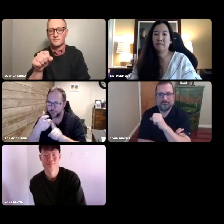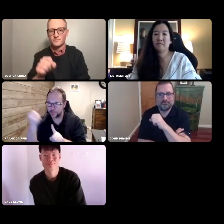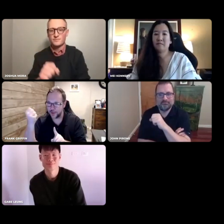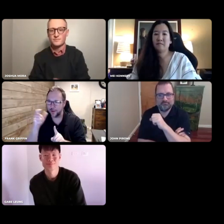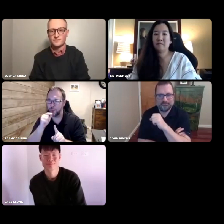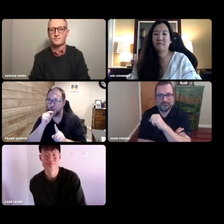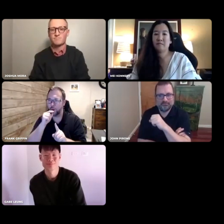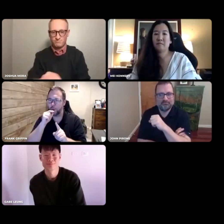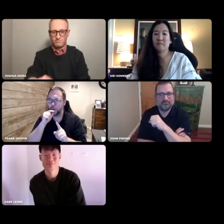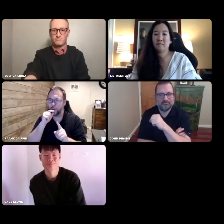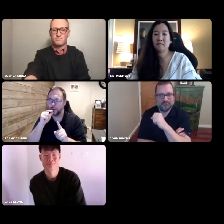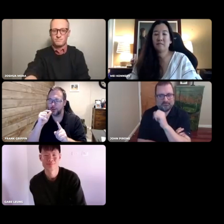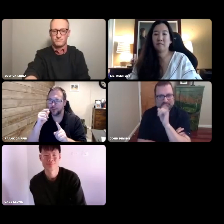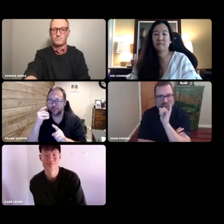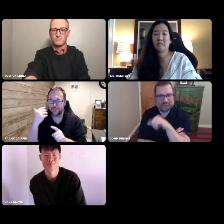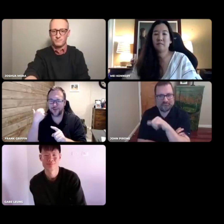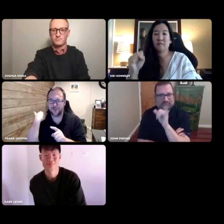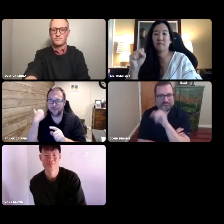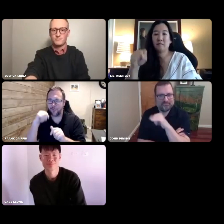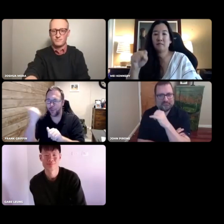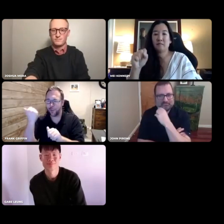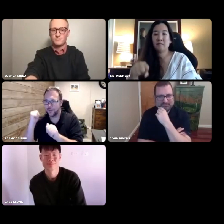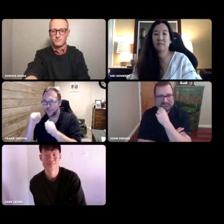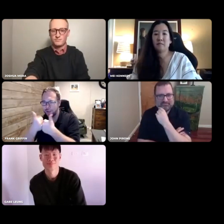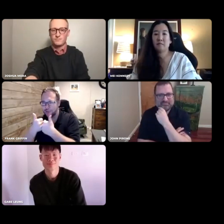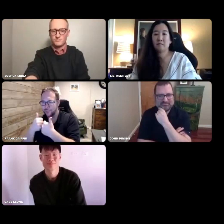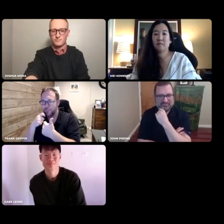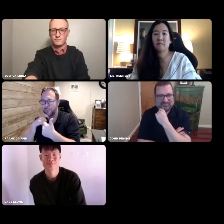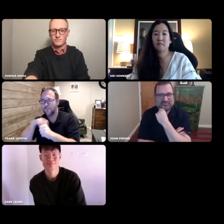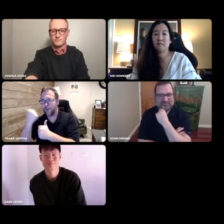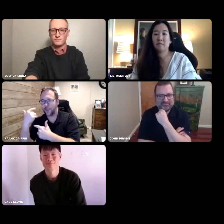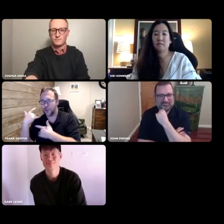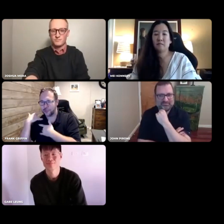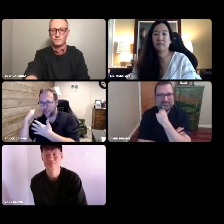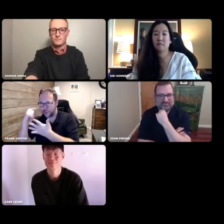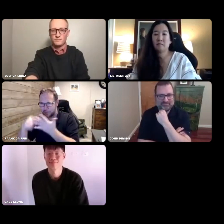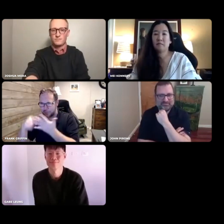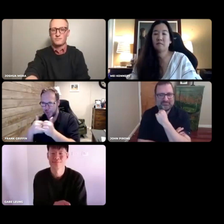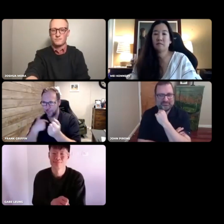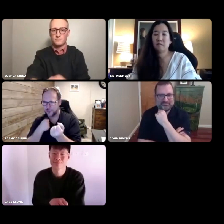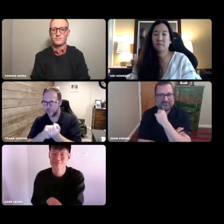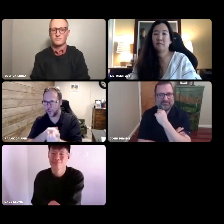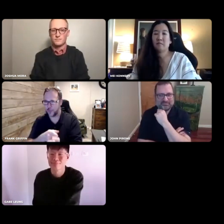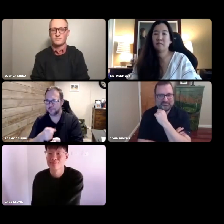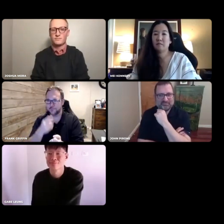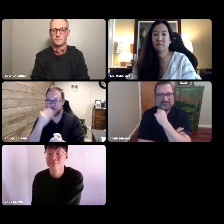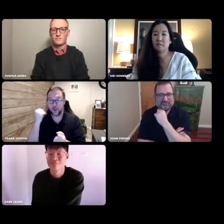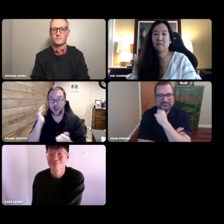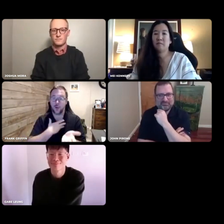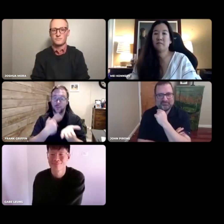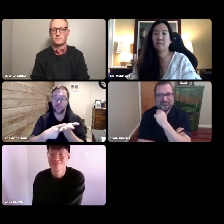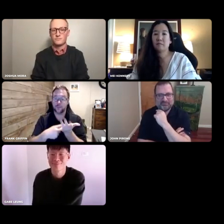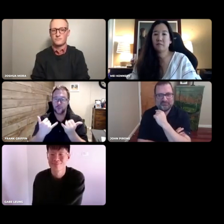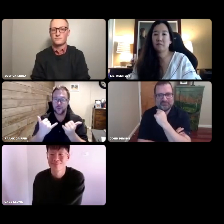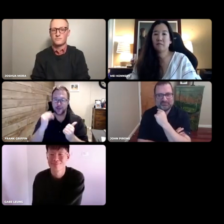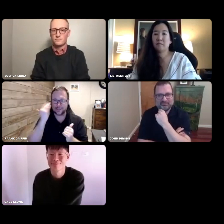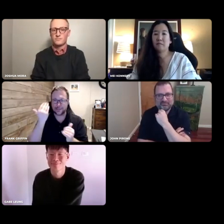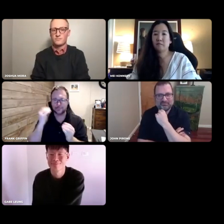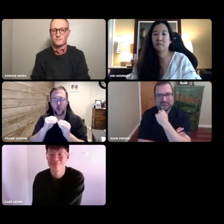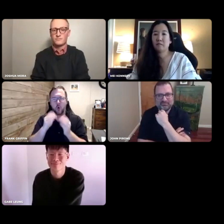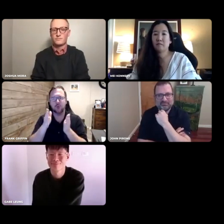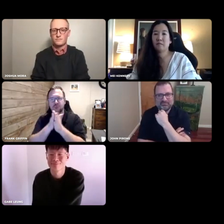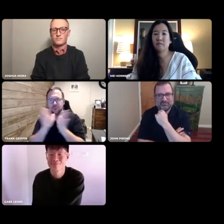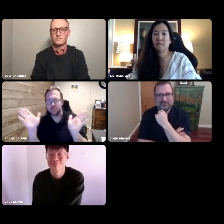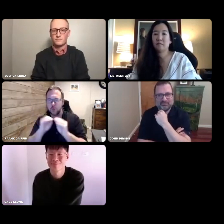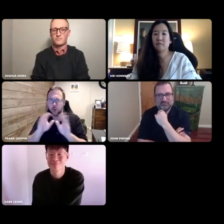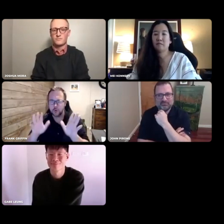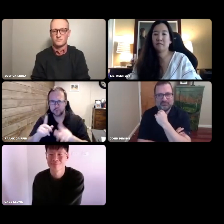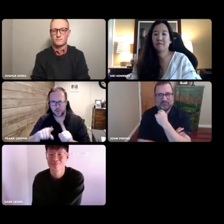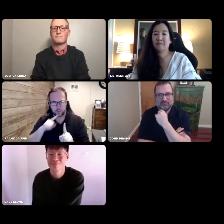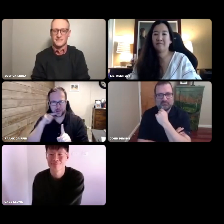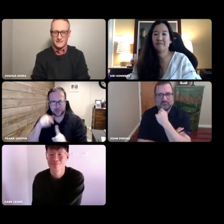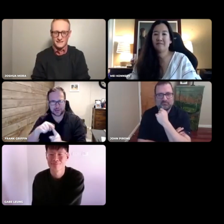D/HH children who have access problems with language.